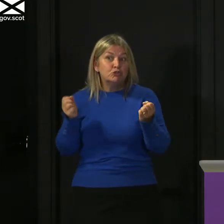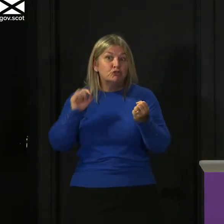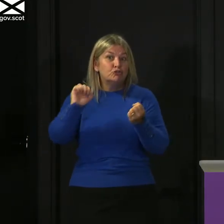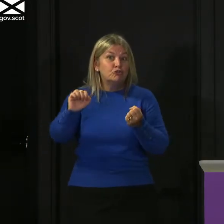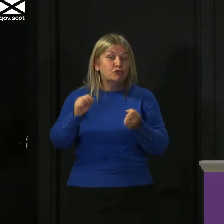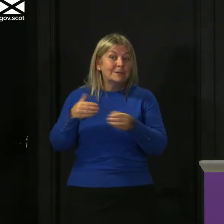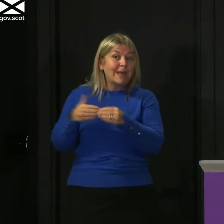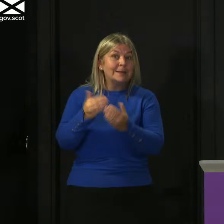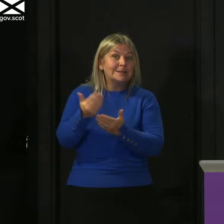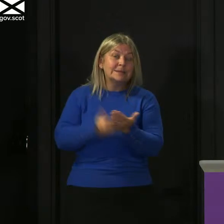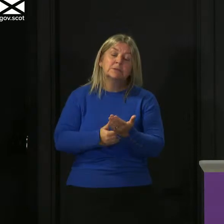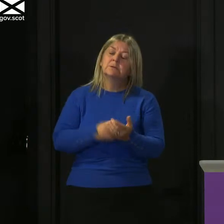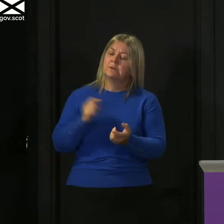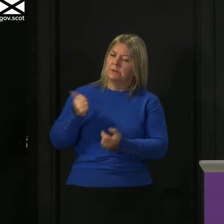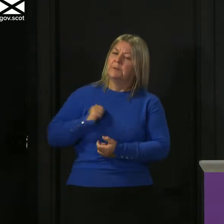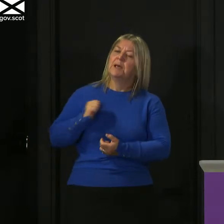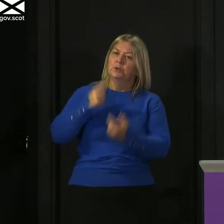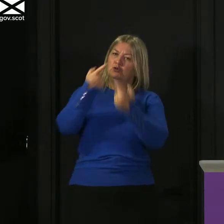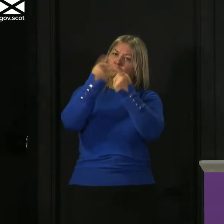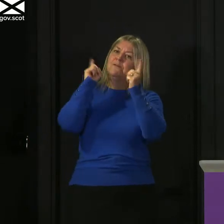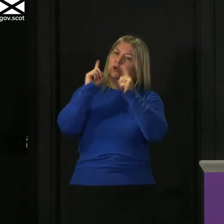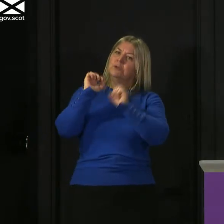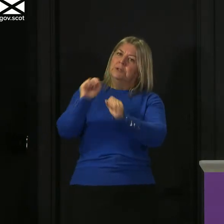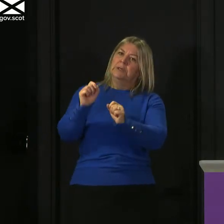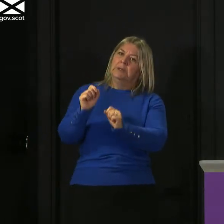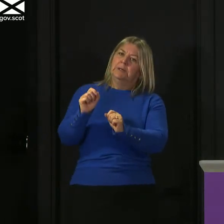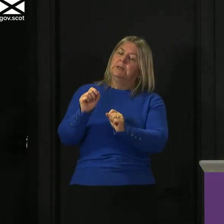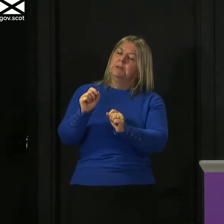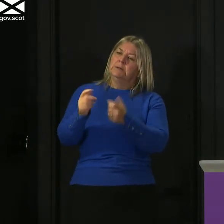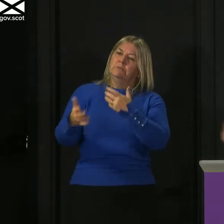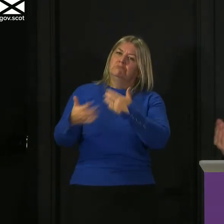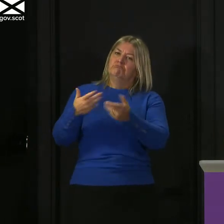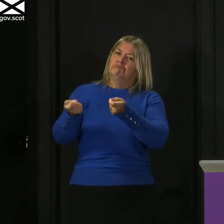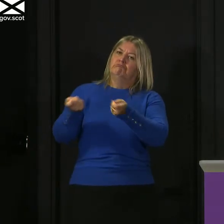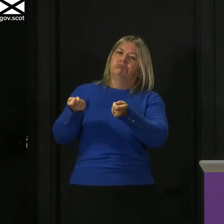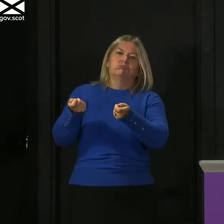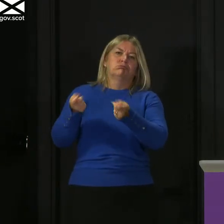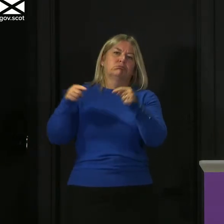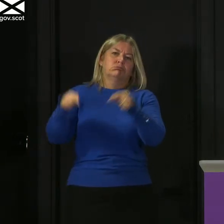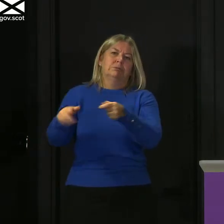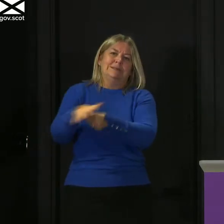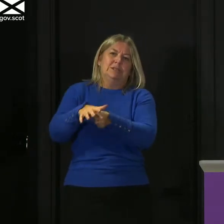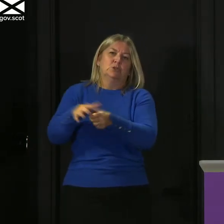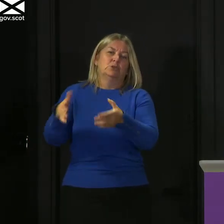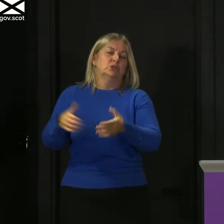I would expect at the university to take that seriously as I would always take that seriously.